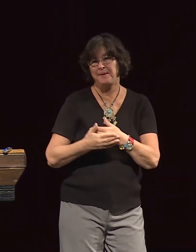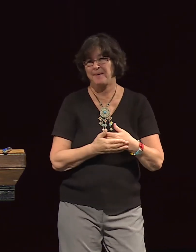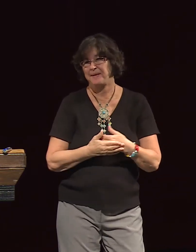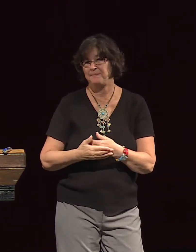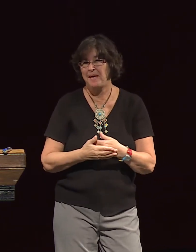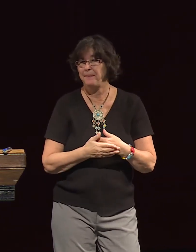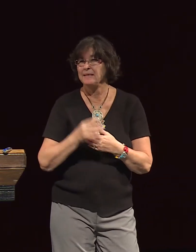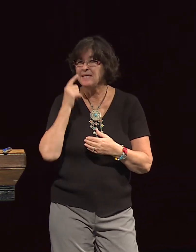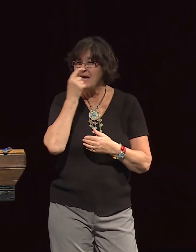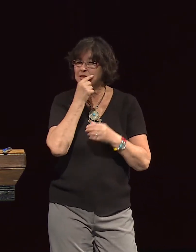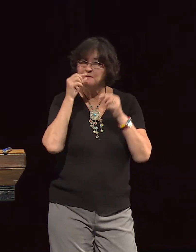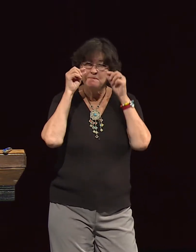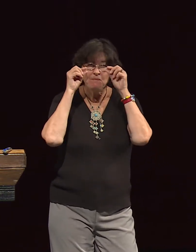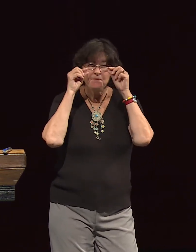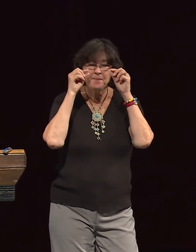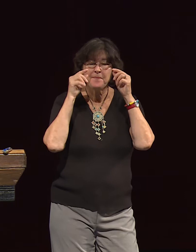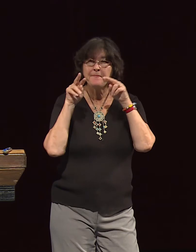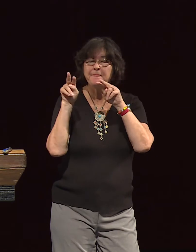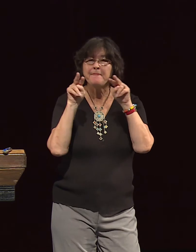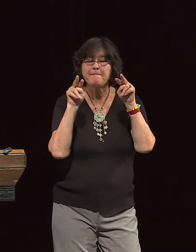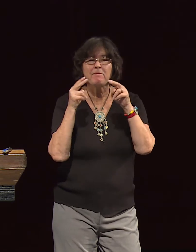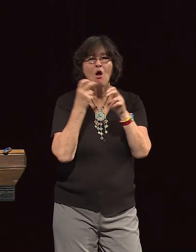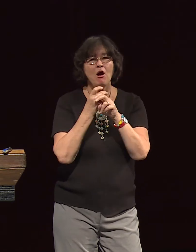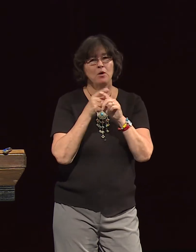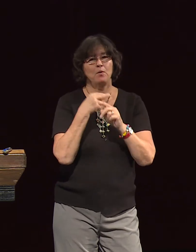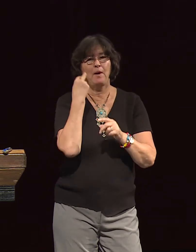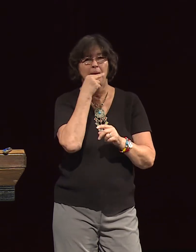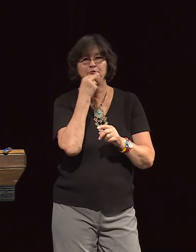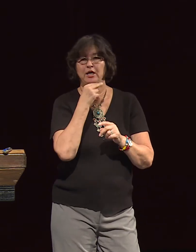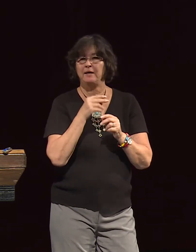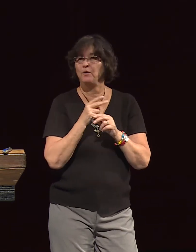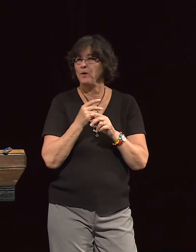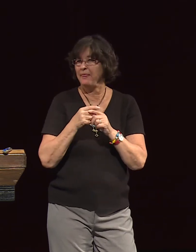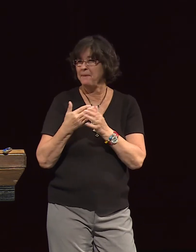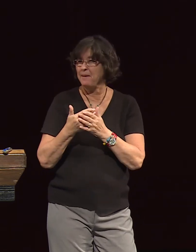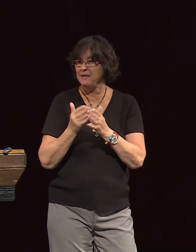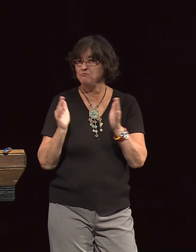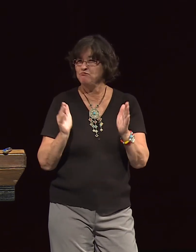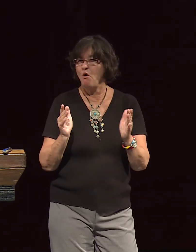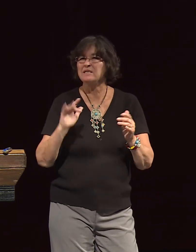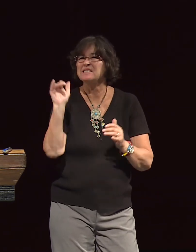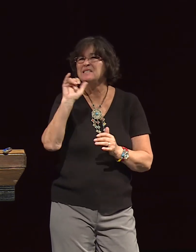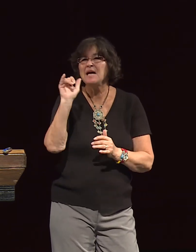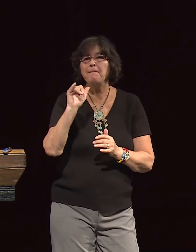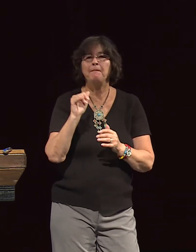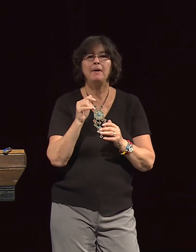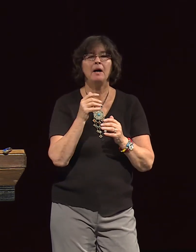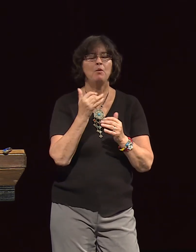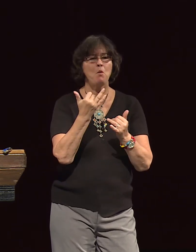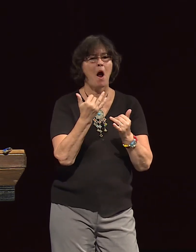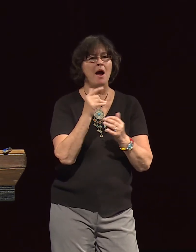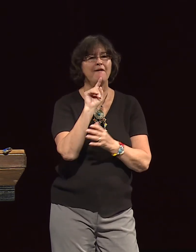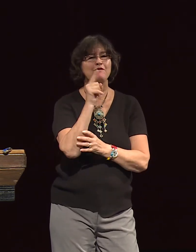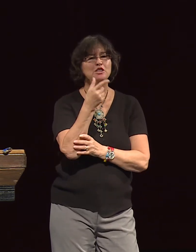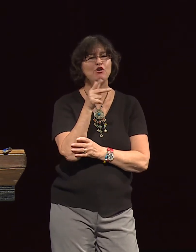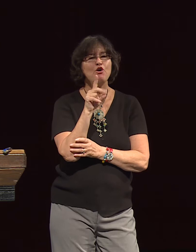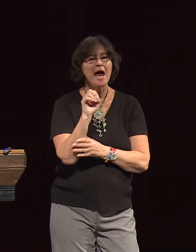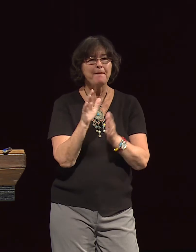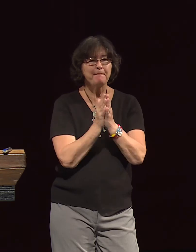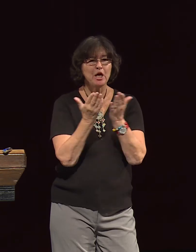And the baby has very limited sight at birth,